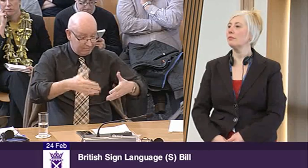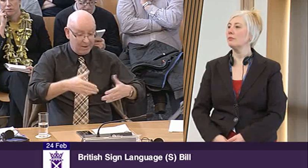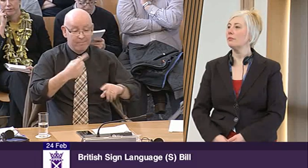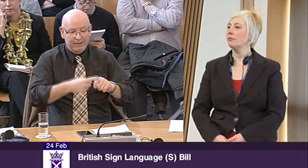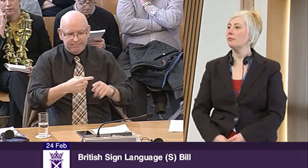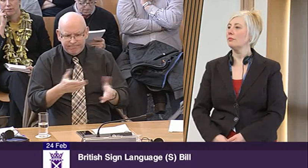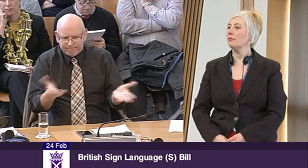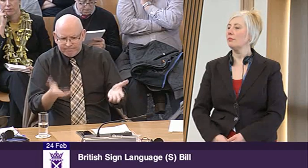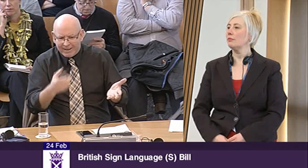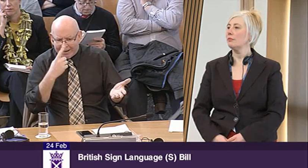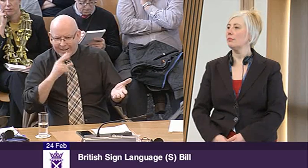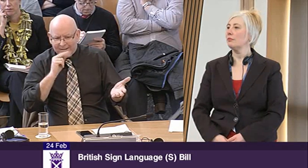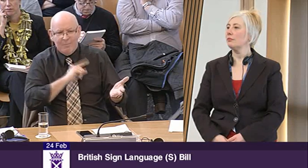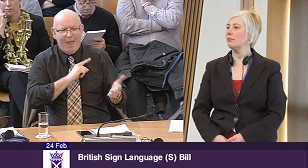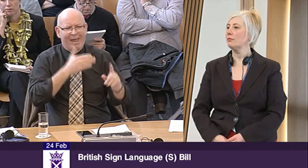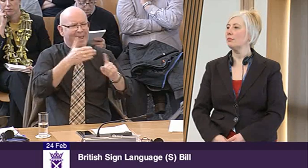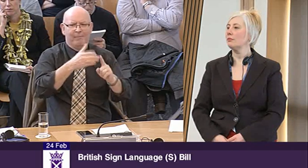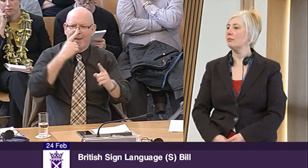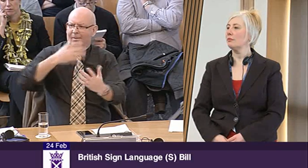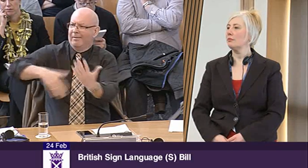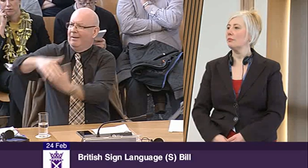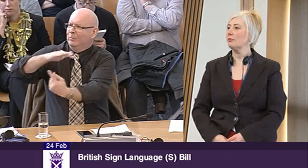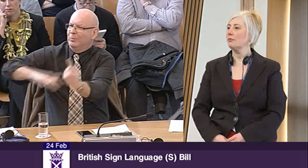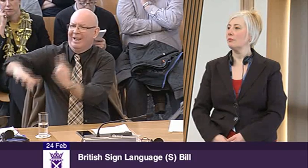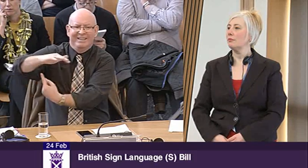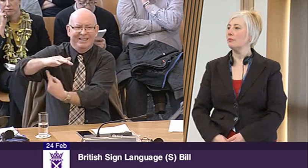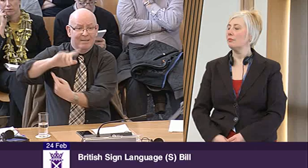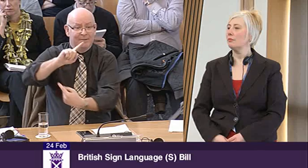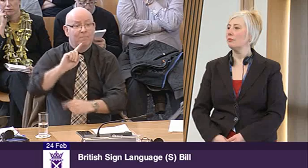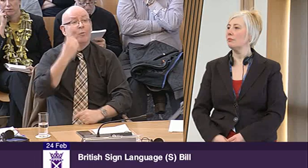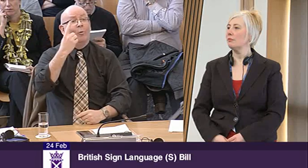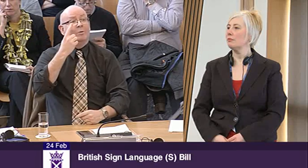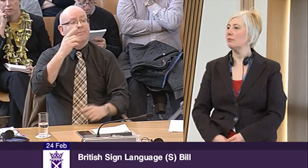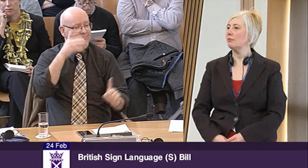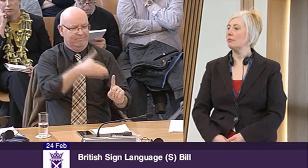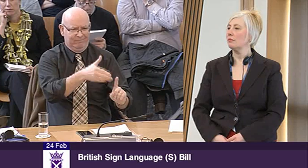the children were educated in sign language and in English, with the aim of helping them